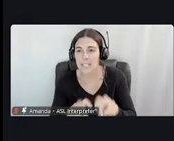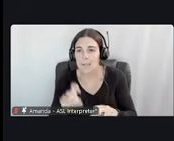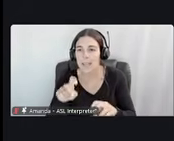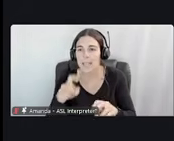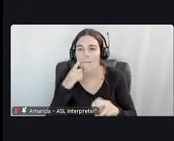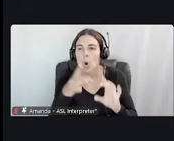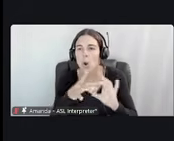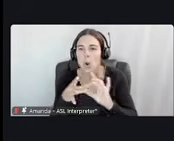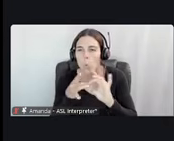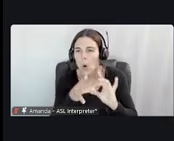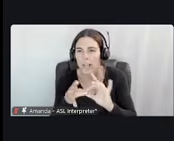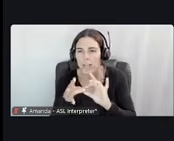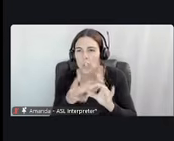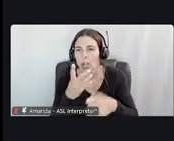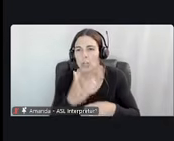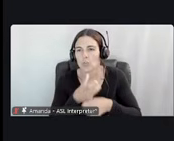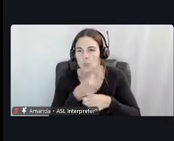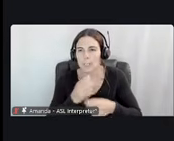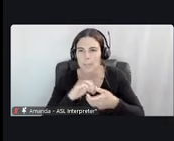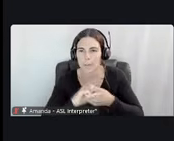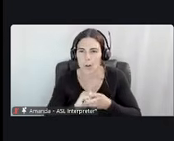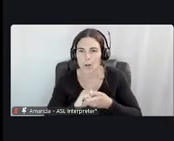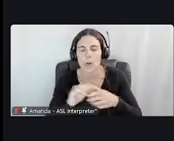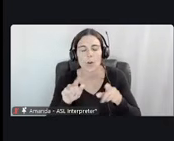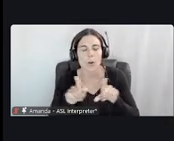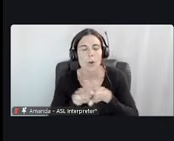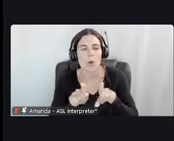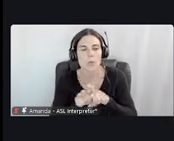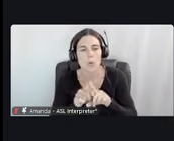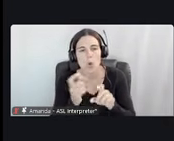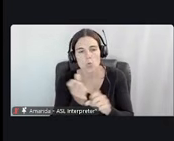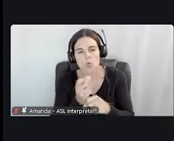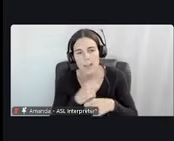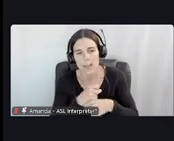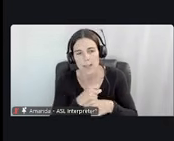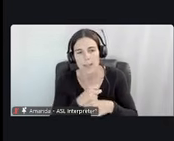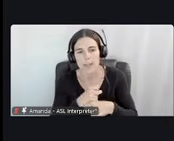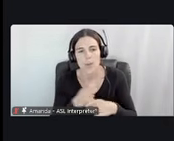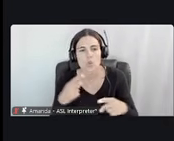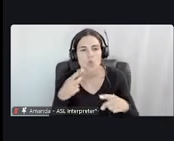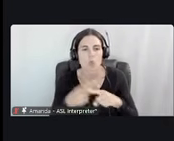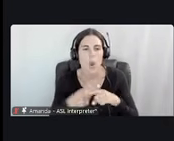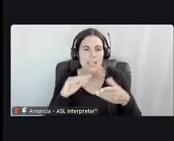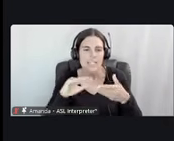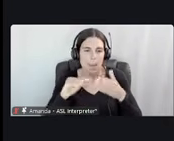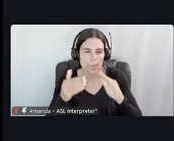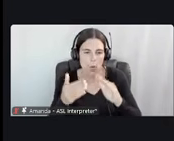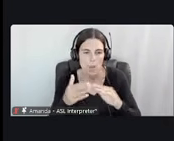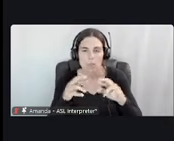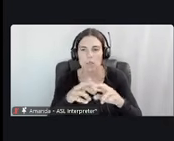are trusted partner and then also um creating cross community regional decision council so